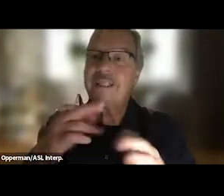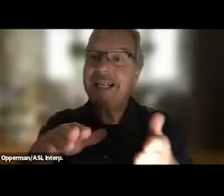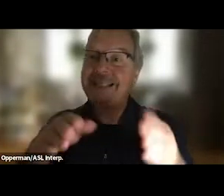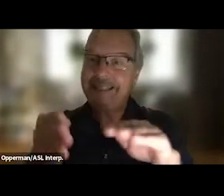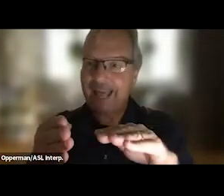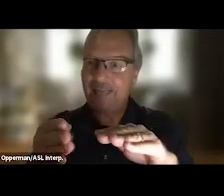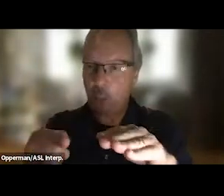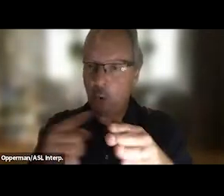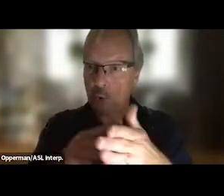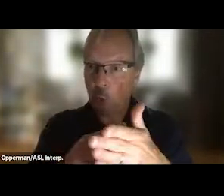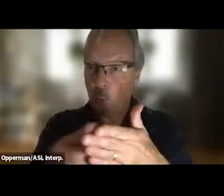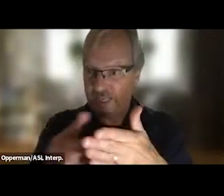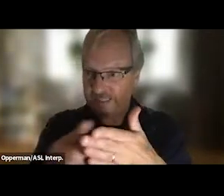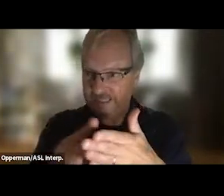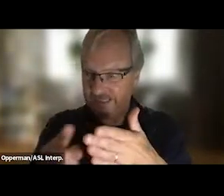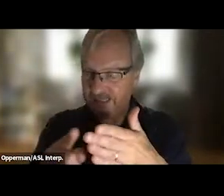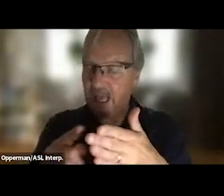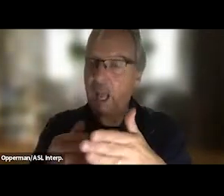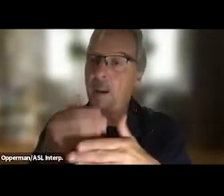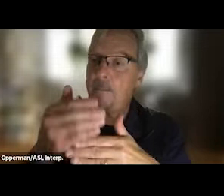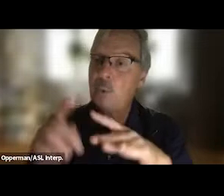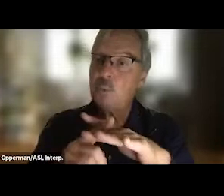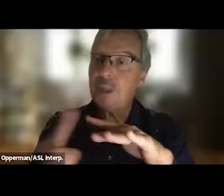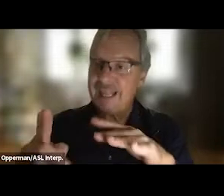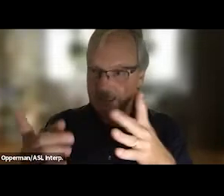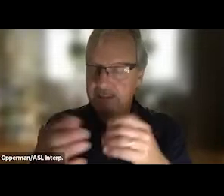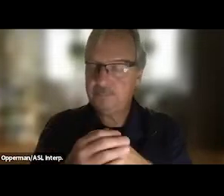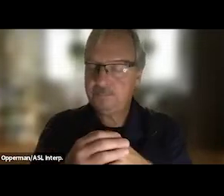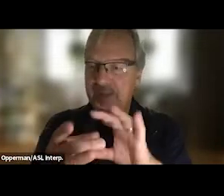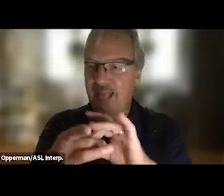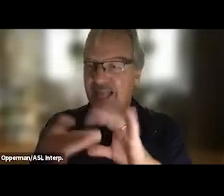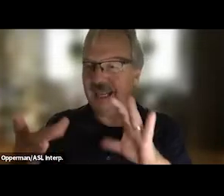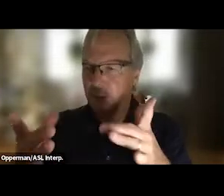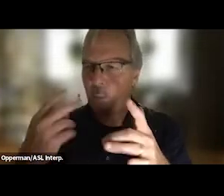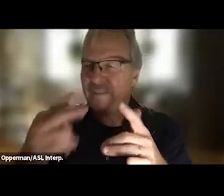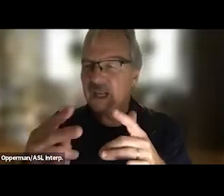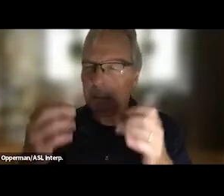post-release from incarceration. And while this is an older study, we've really seen dozens of other studies